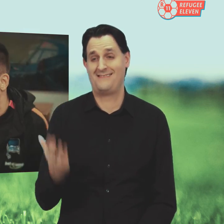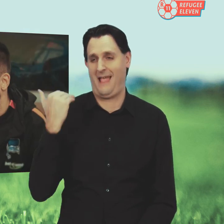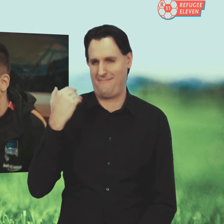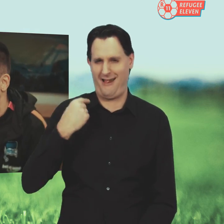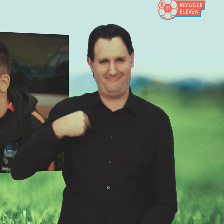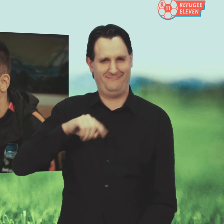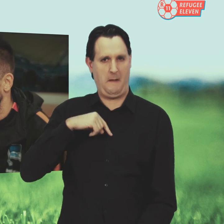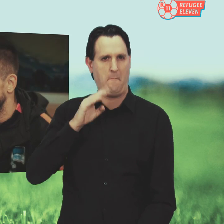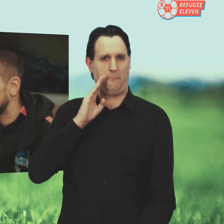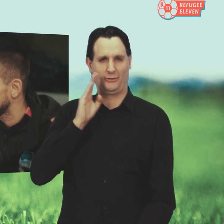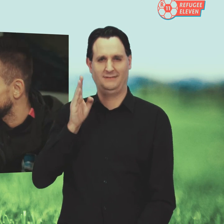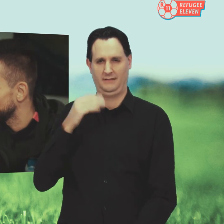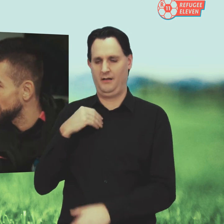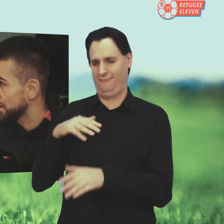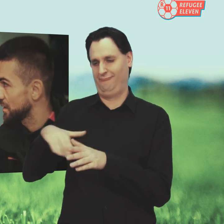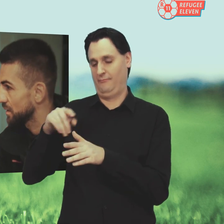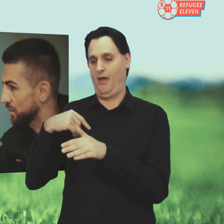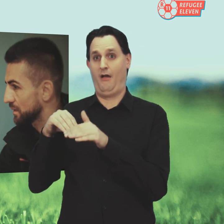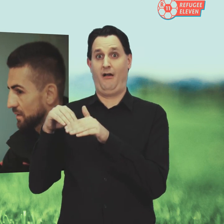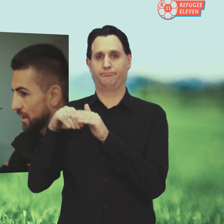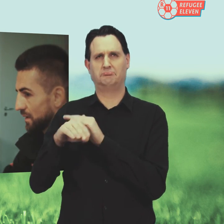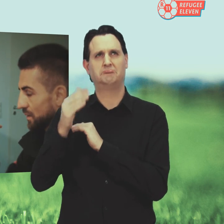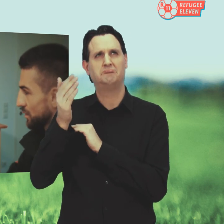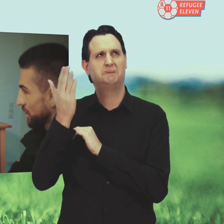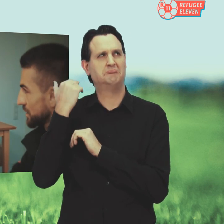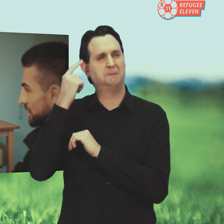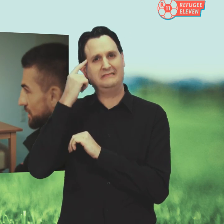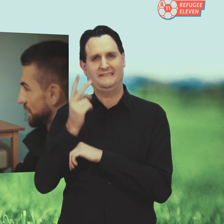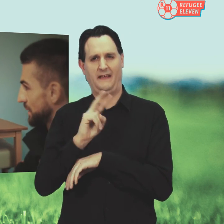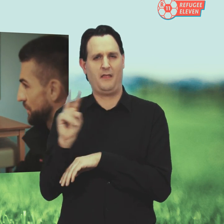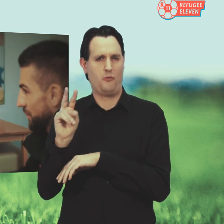The time when we left Bosnia, I think it was 2000,